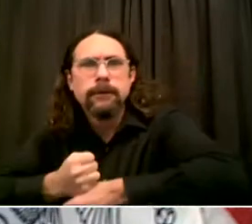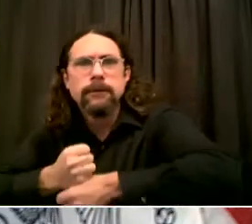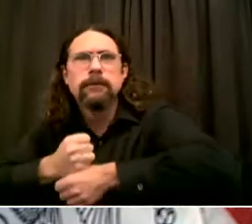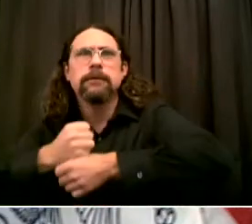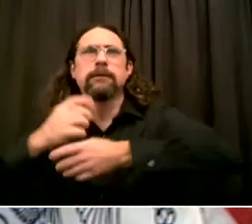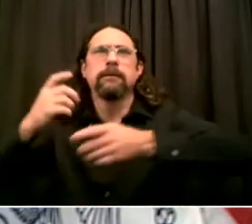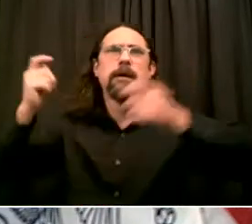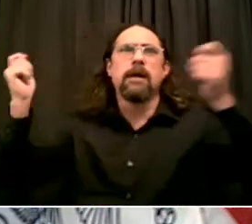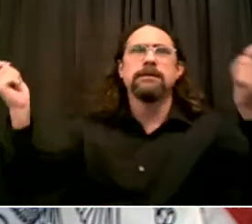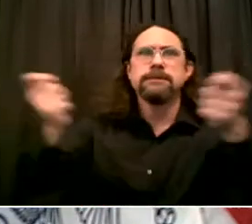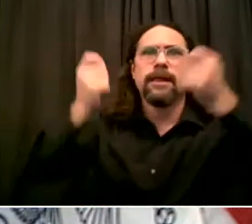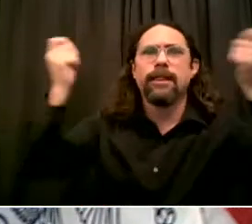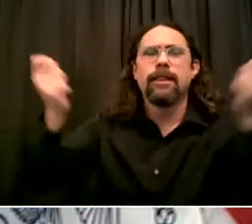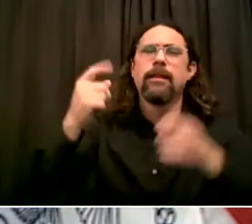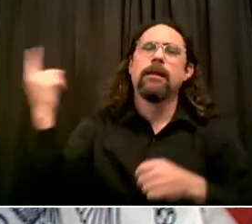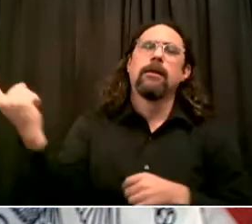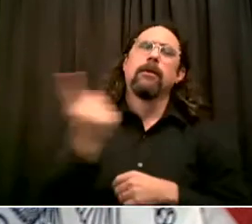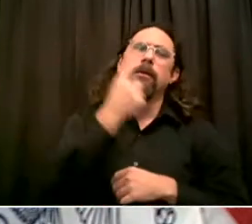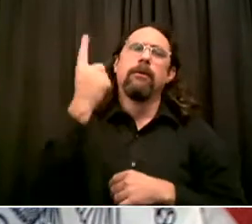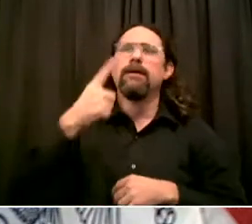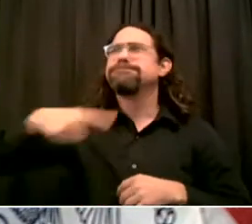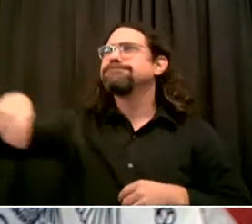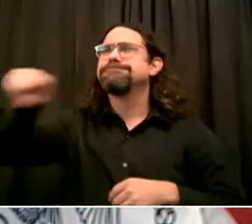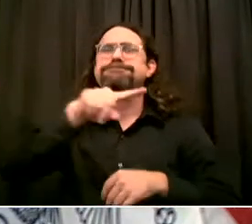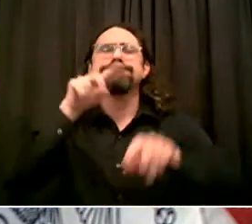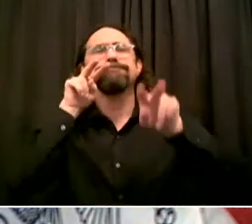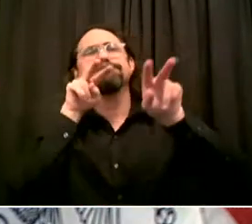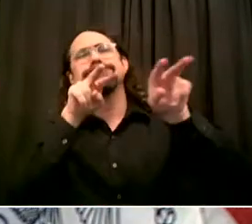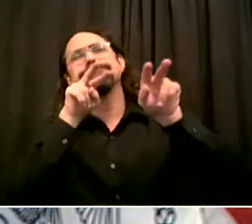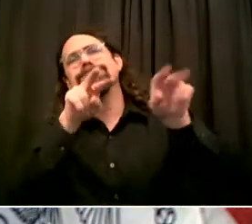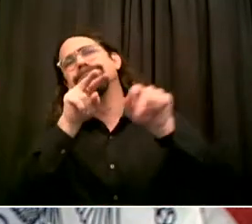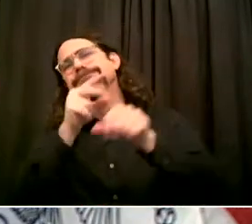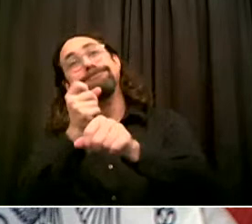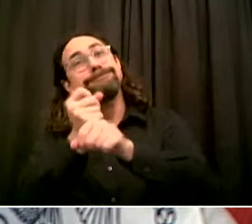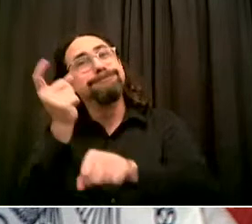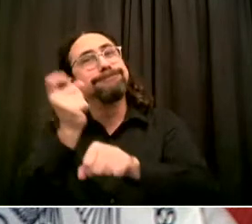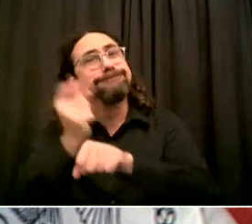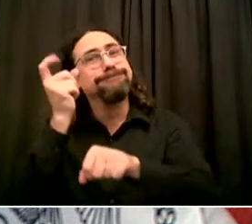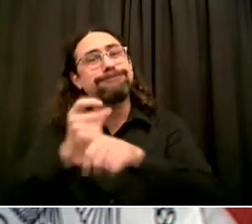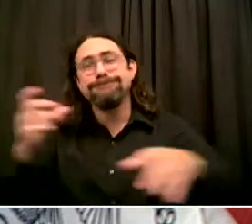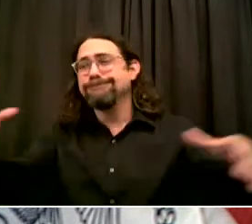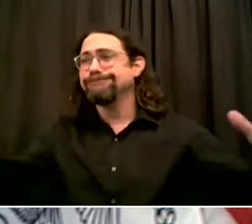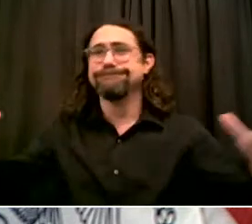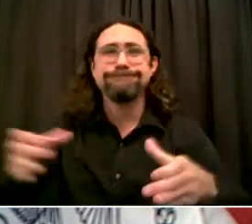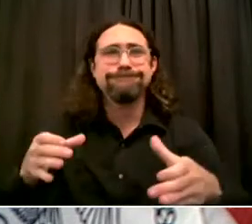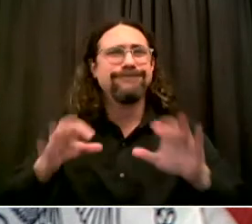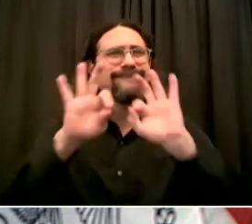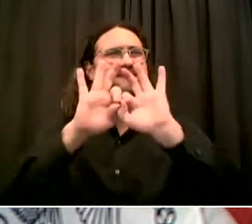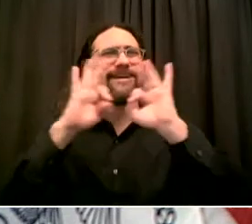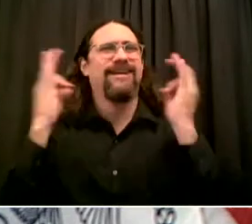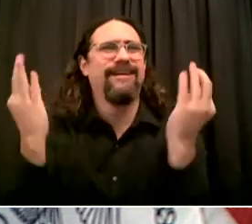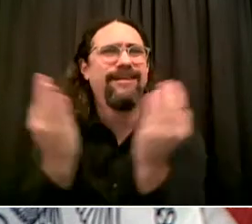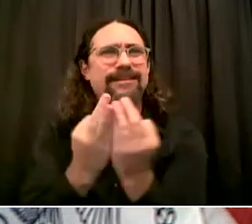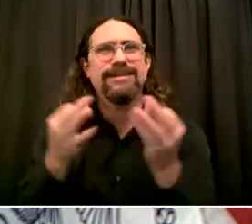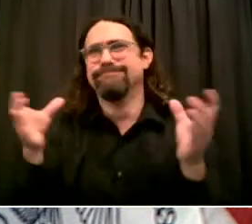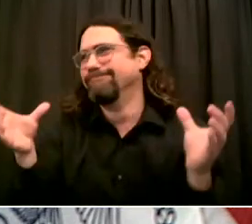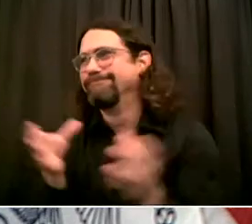THIS YEAR, WE HAVE TO THINK DIFFERENTLY. THIS YEAR, WHEN WE -- IRONICALLY AN PAINNFULLYLYW, E WANT TO SEE FAMILY THE MOST, LOVED ONES AND